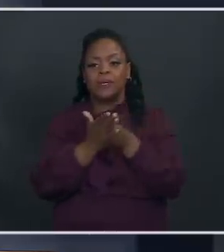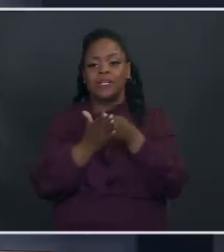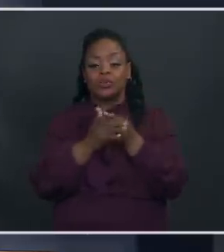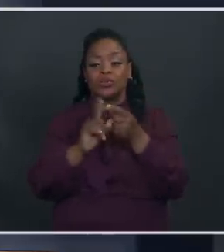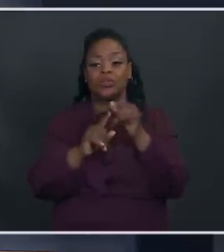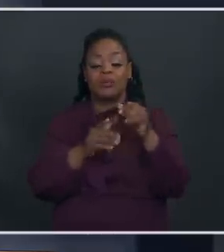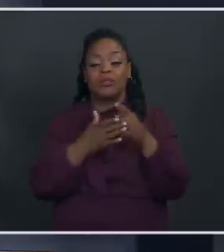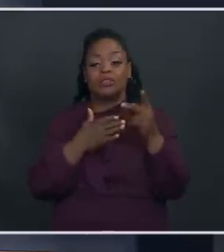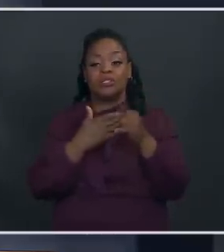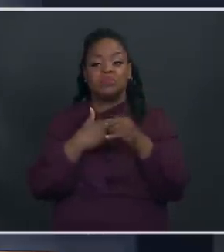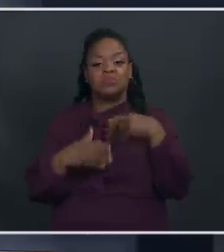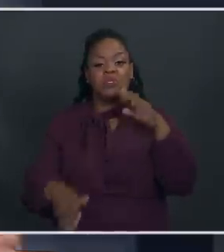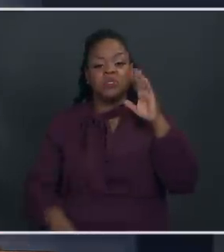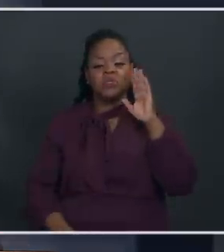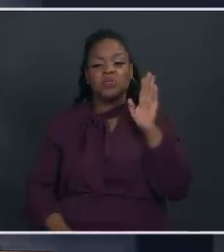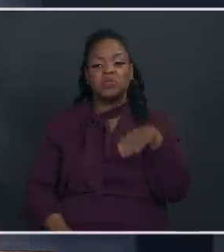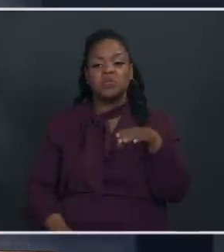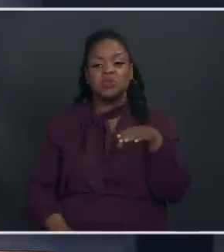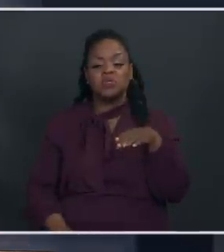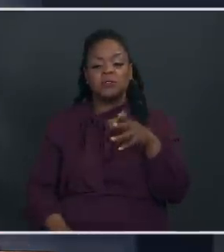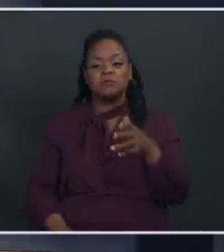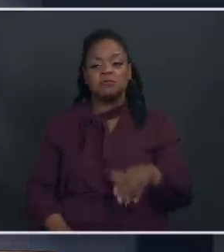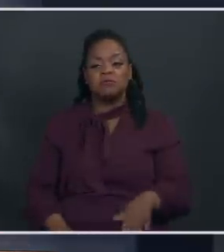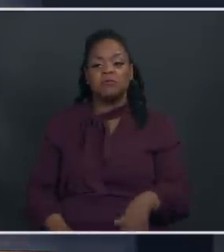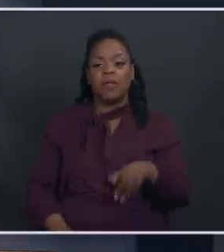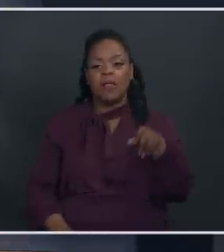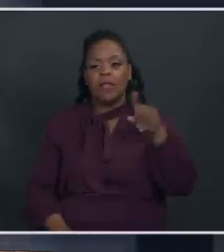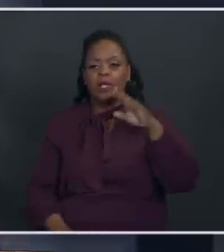it is major in investment demand.